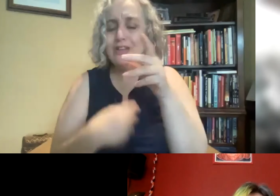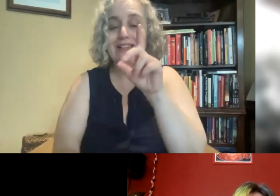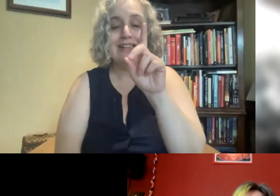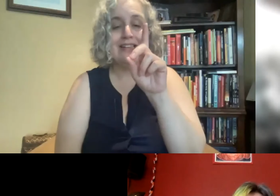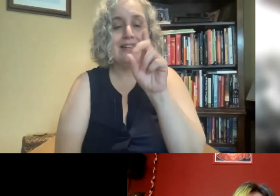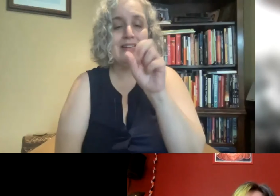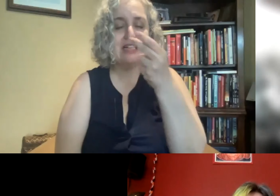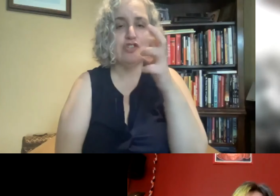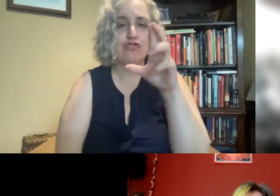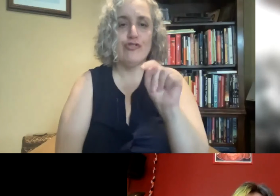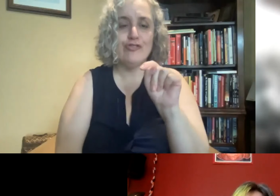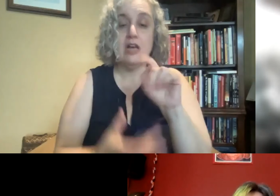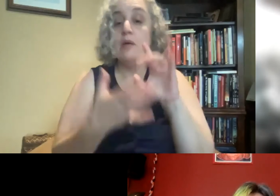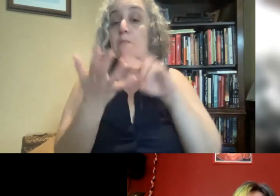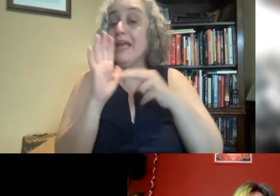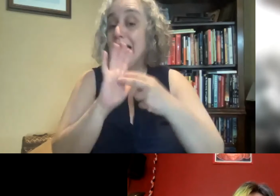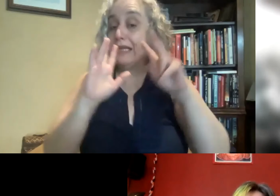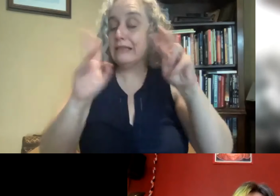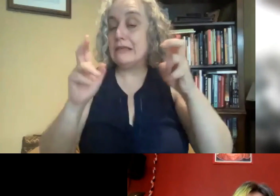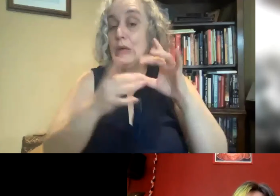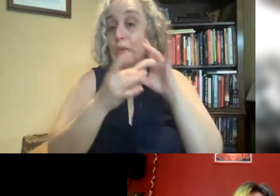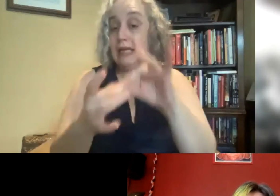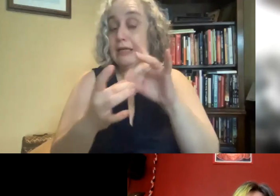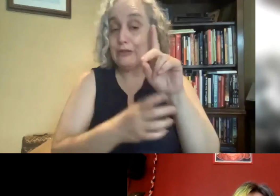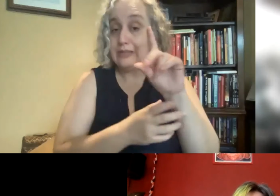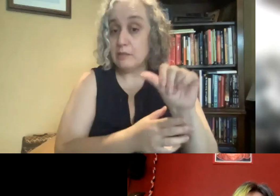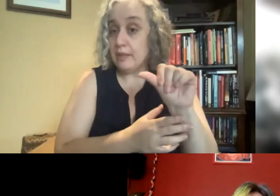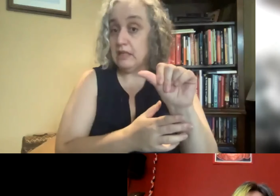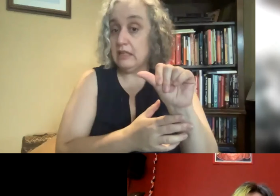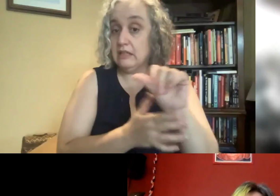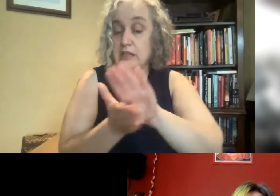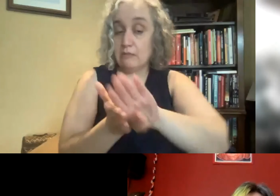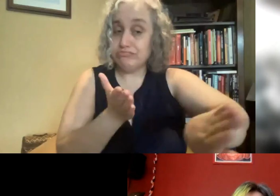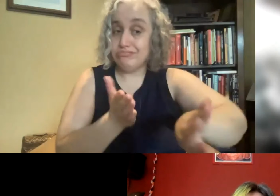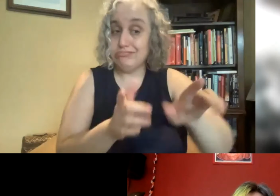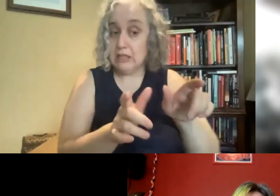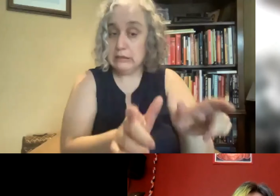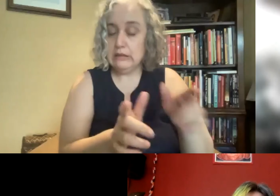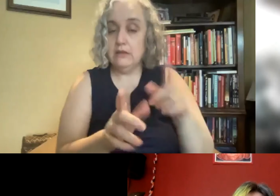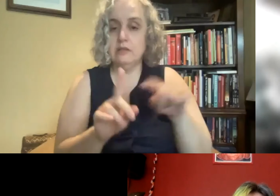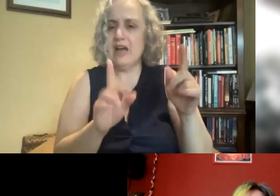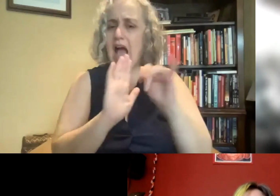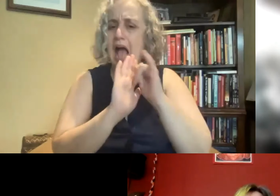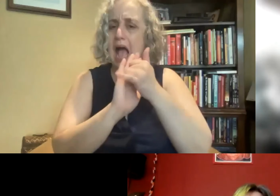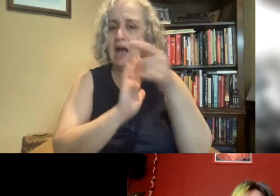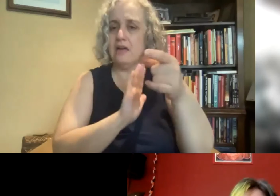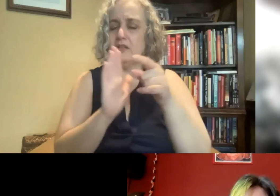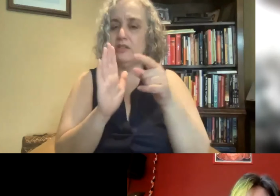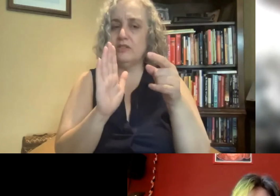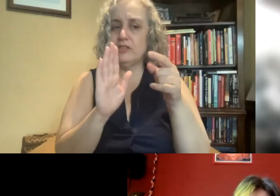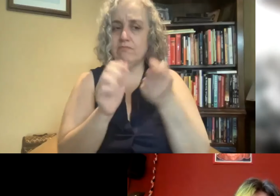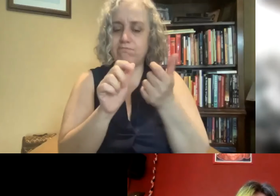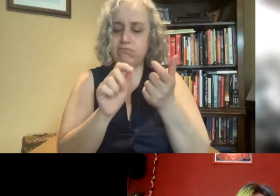What are some of the efforts that you're working on to quench those data desert?